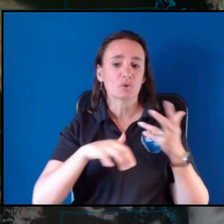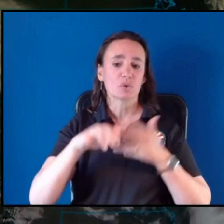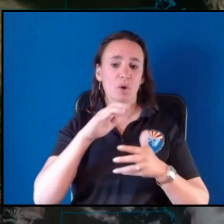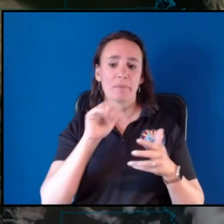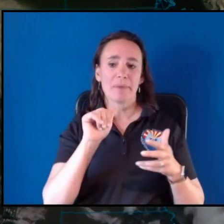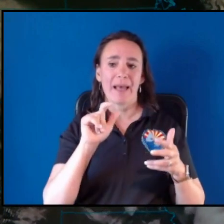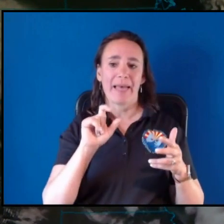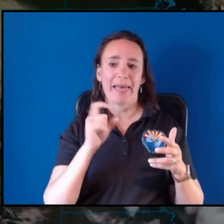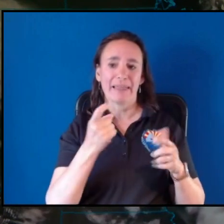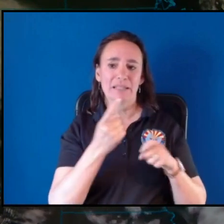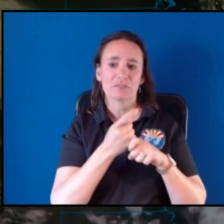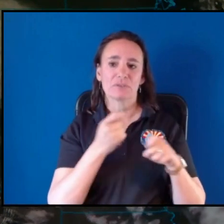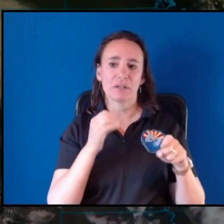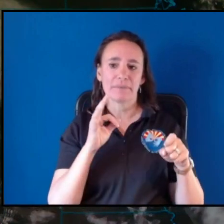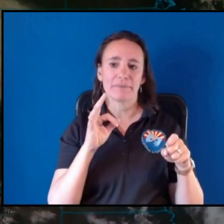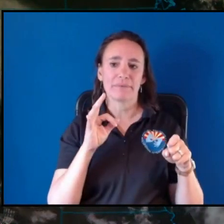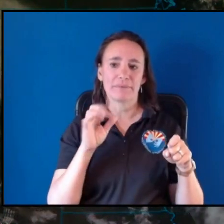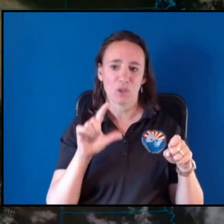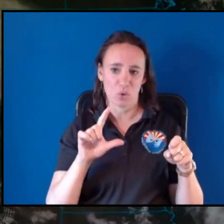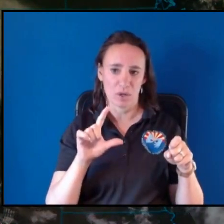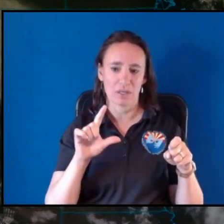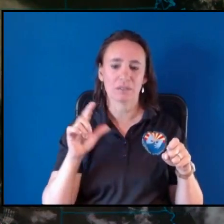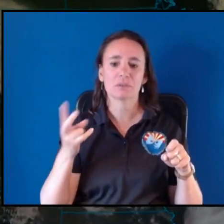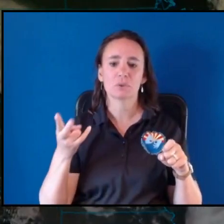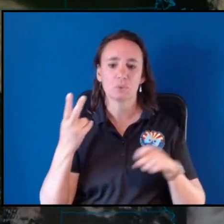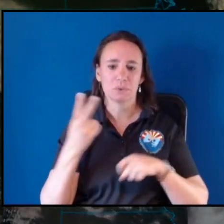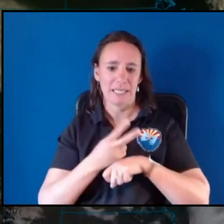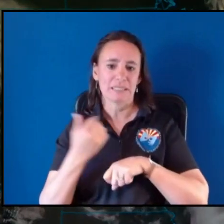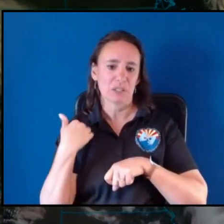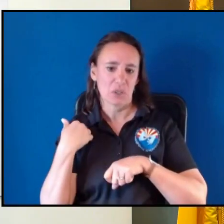So, now let's come back over into the Southwest